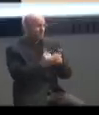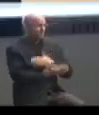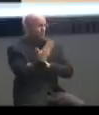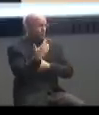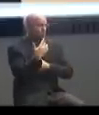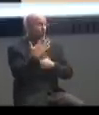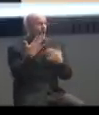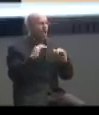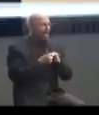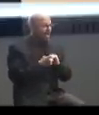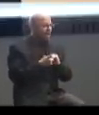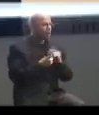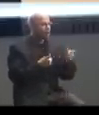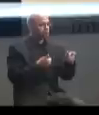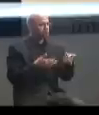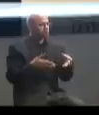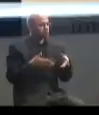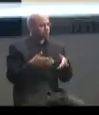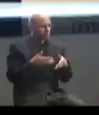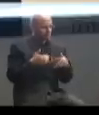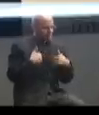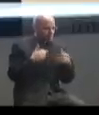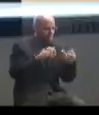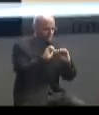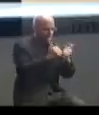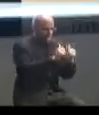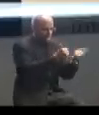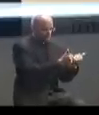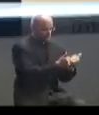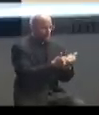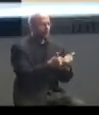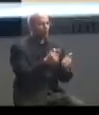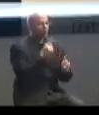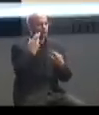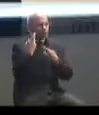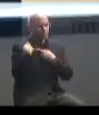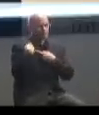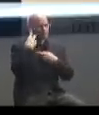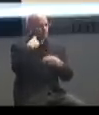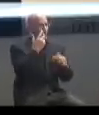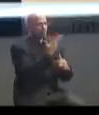I SAID THAT EARLIER AND YOU HEARD THAT THIS THIS MORNING.